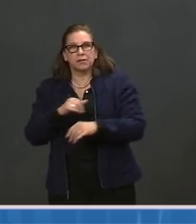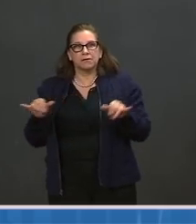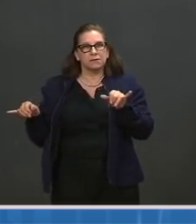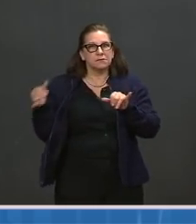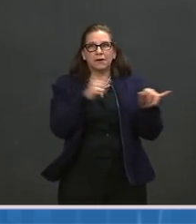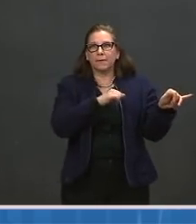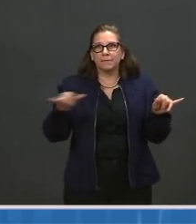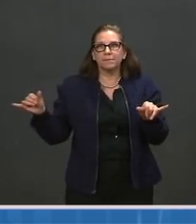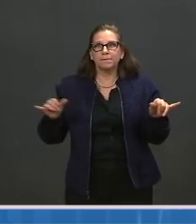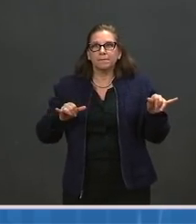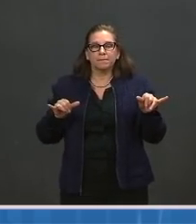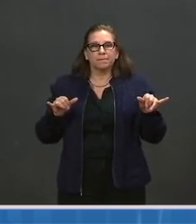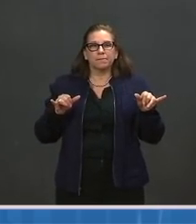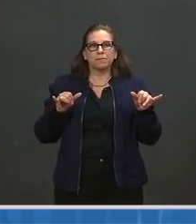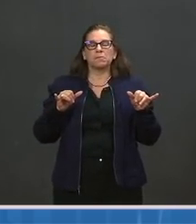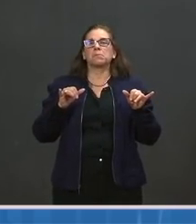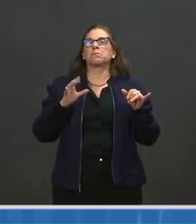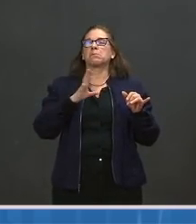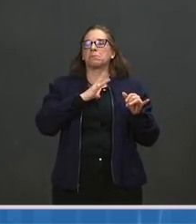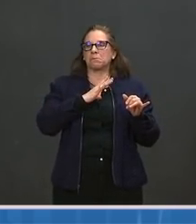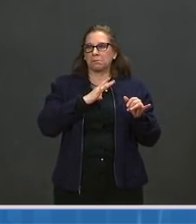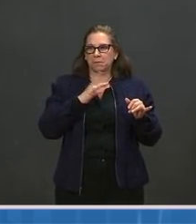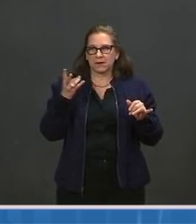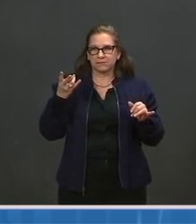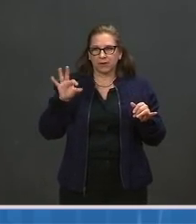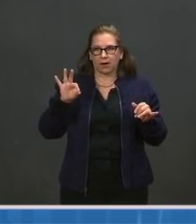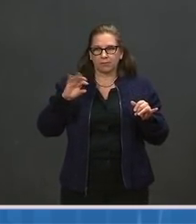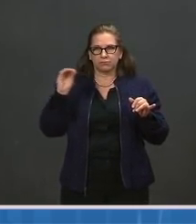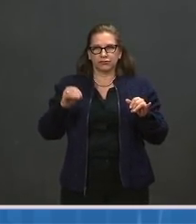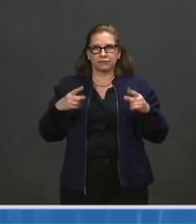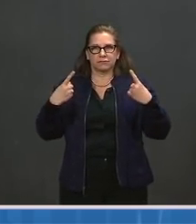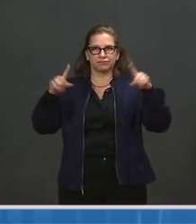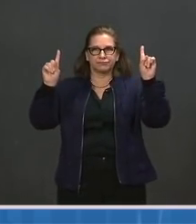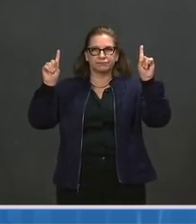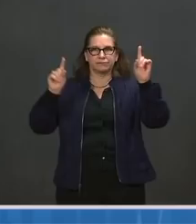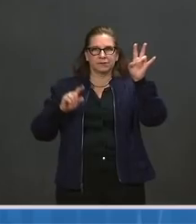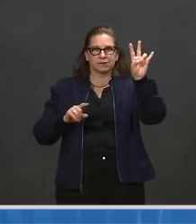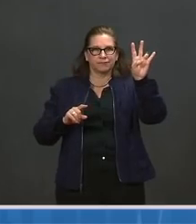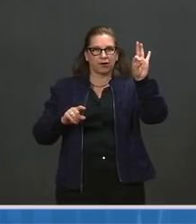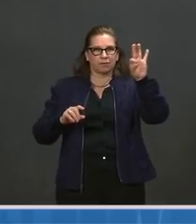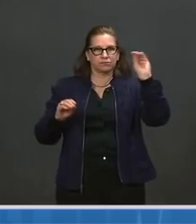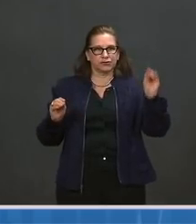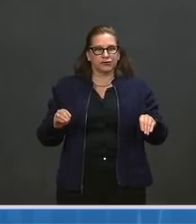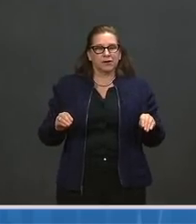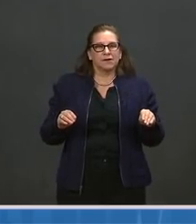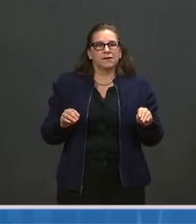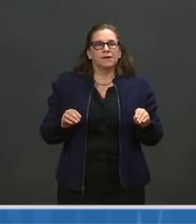in participants who are 65 years of age or older. Next slide.